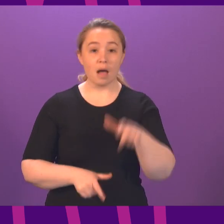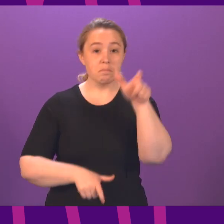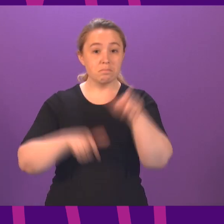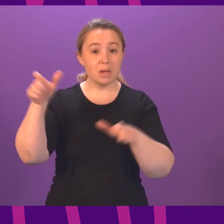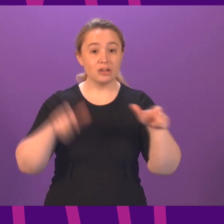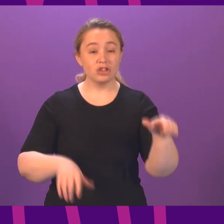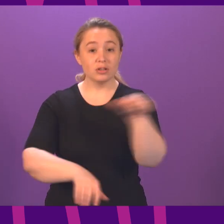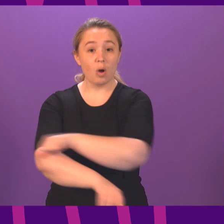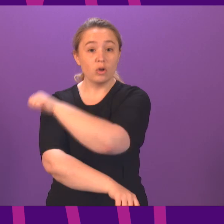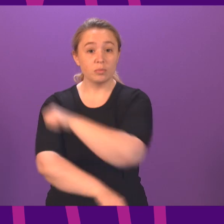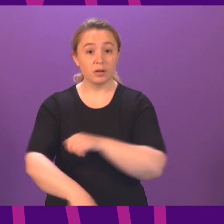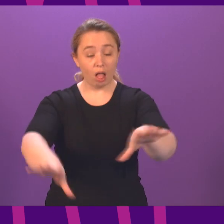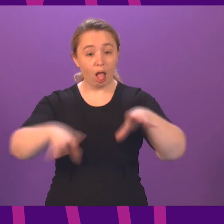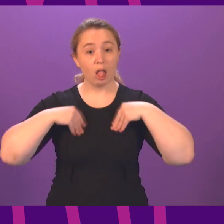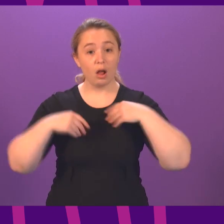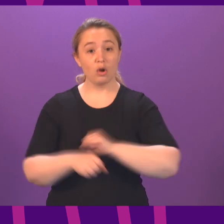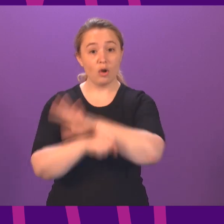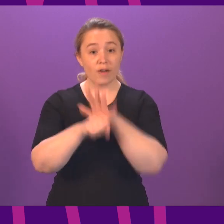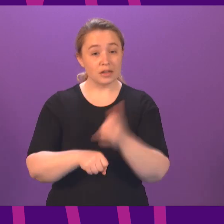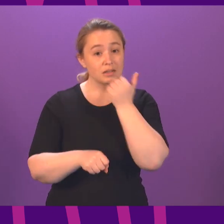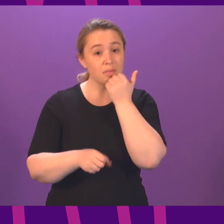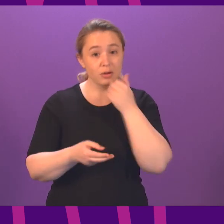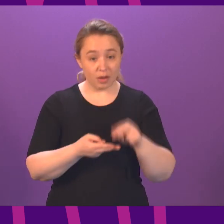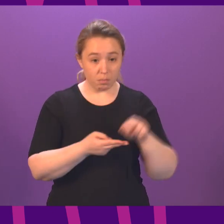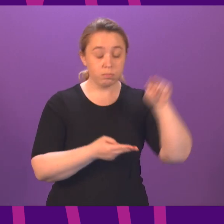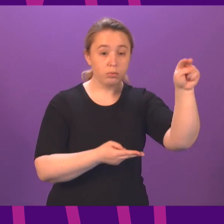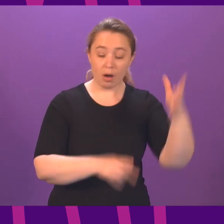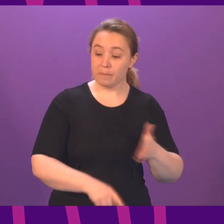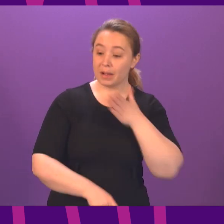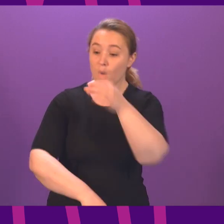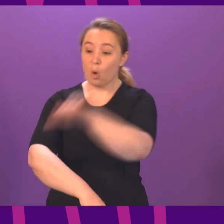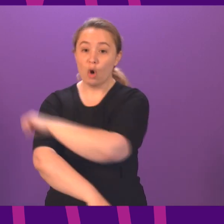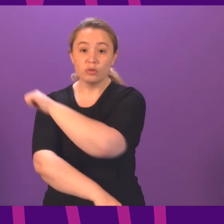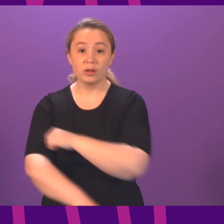hospitals who are acquiring Covid-19 while being treated for an unrelated illness. Public